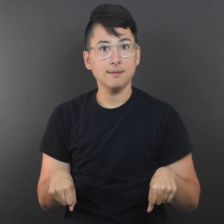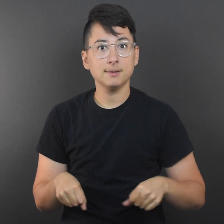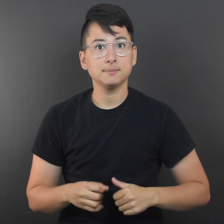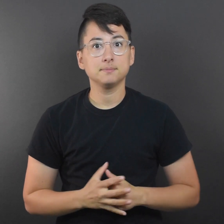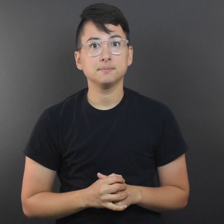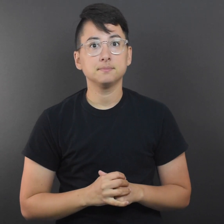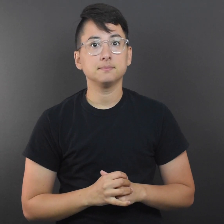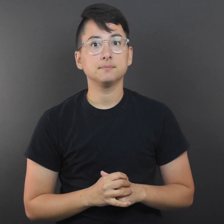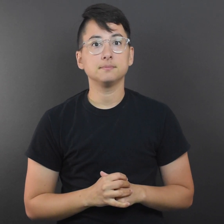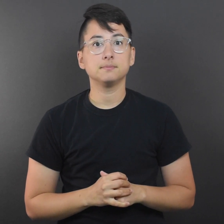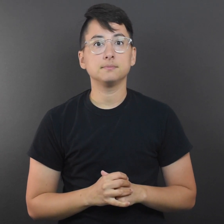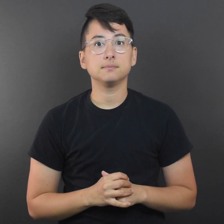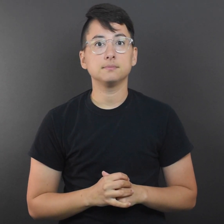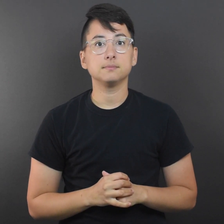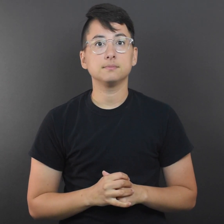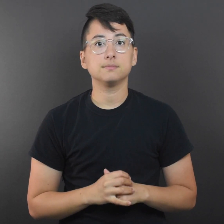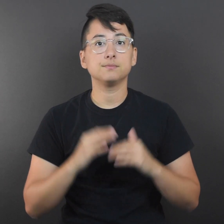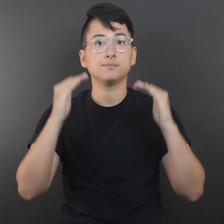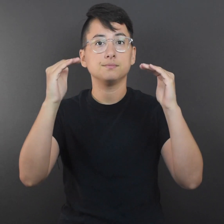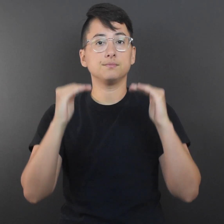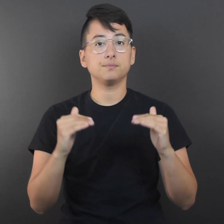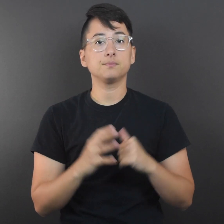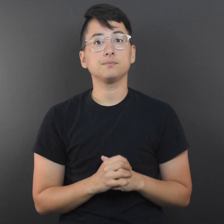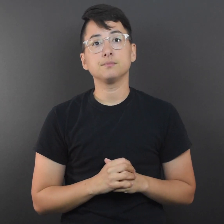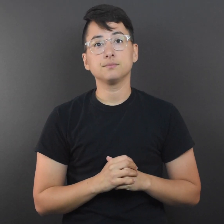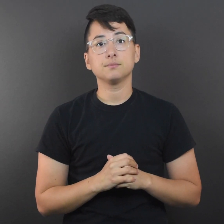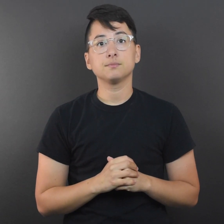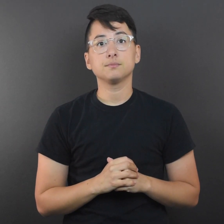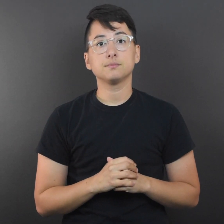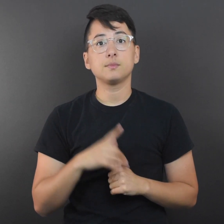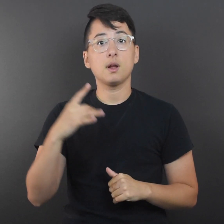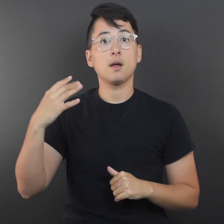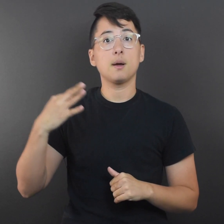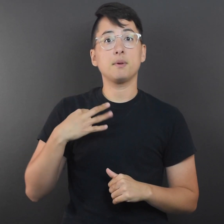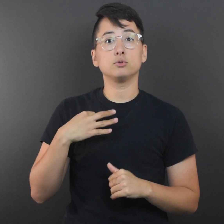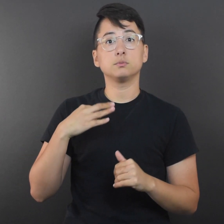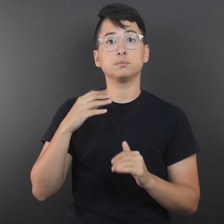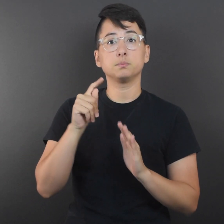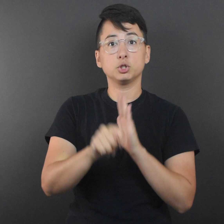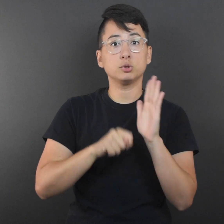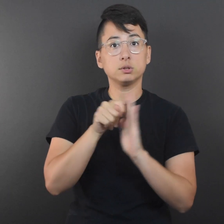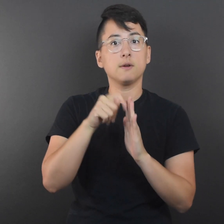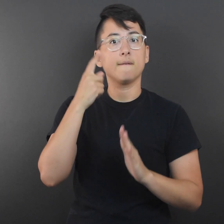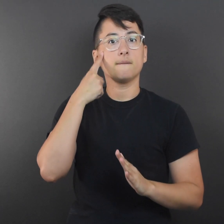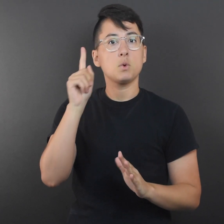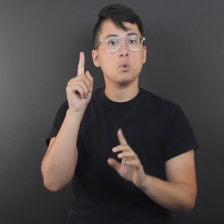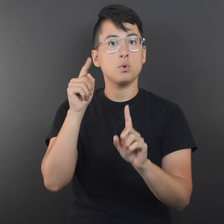Application Period Open for Post-9/11 Veteran Service Bonuses